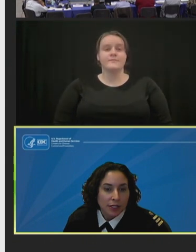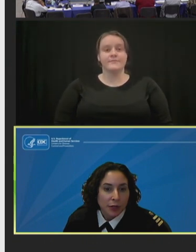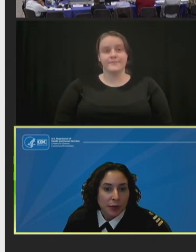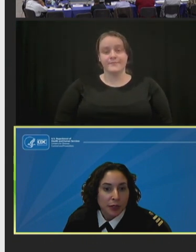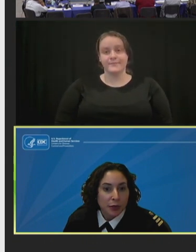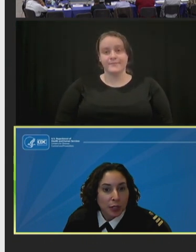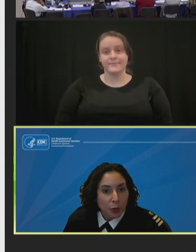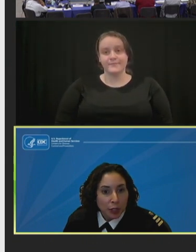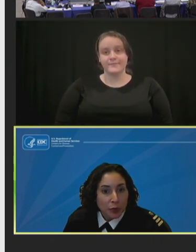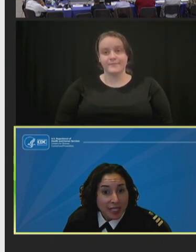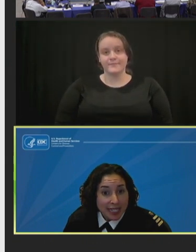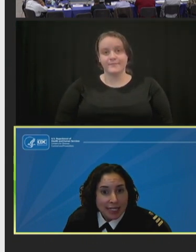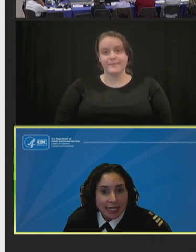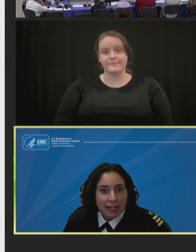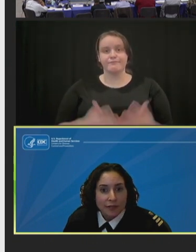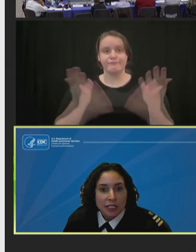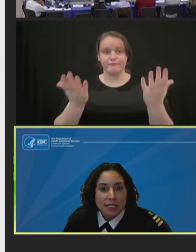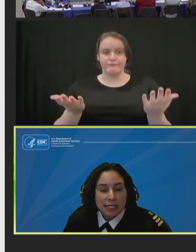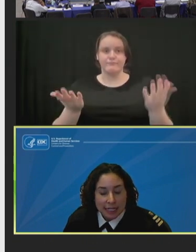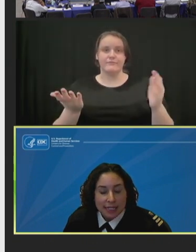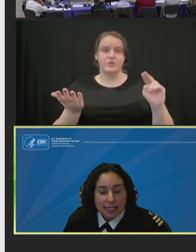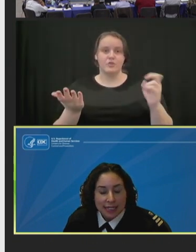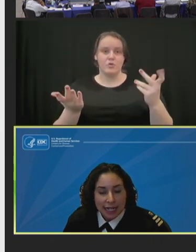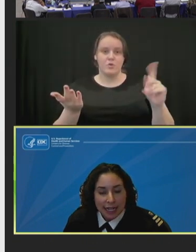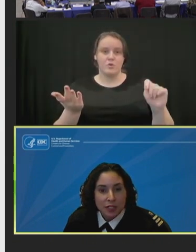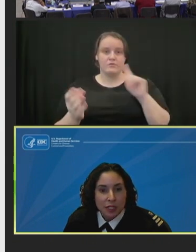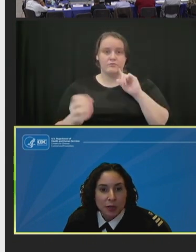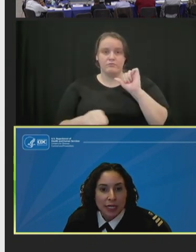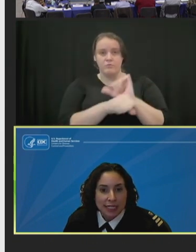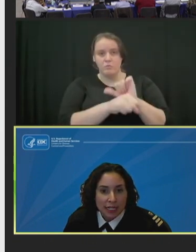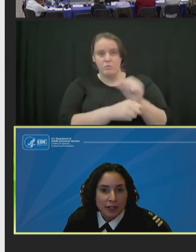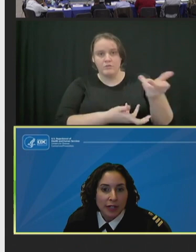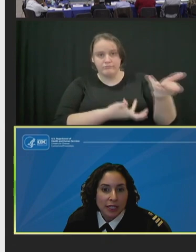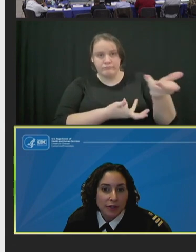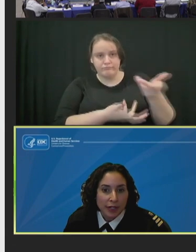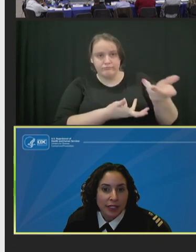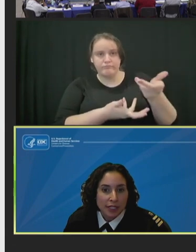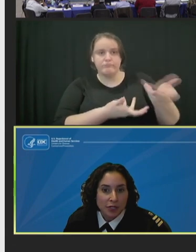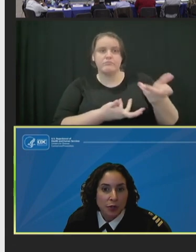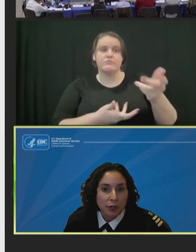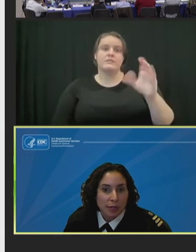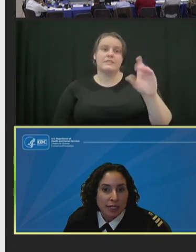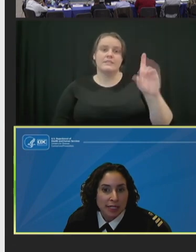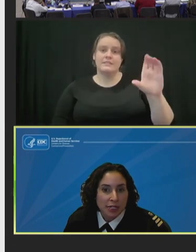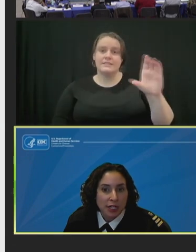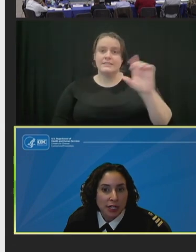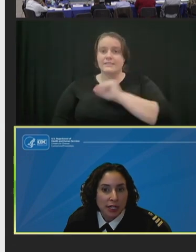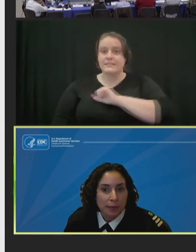So, NORC worked with CD staff -- CDC staff to identify the various adult immunization